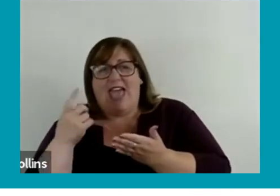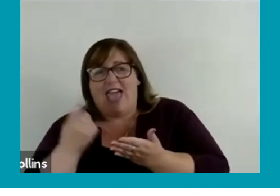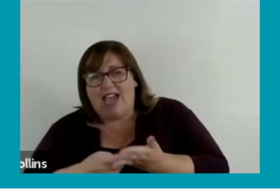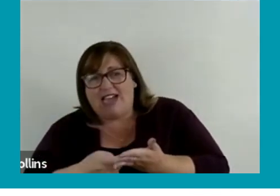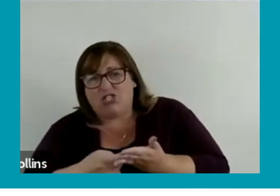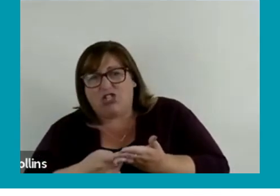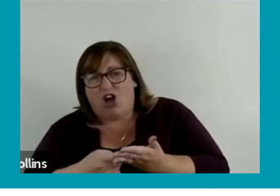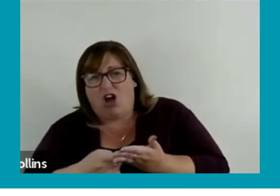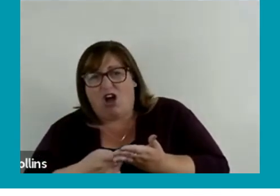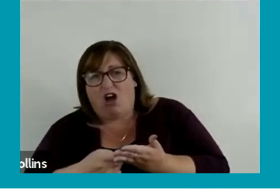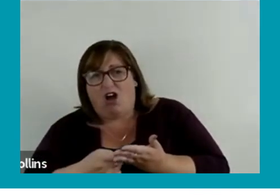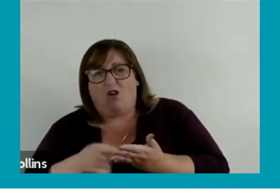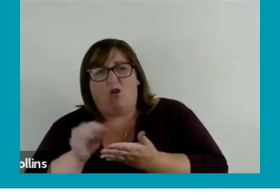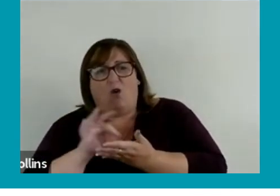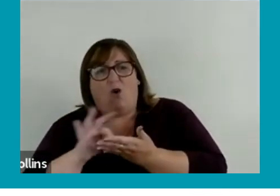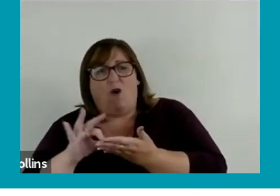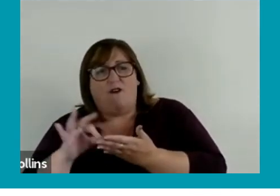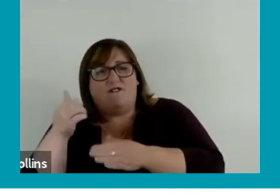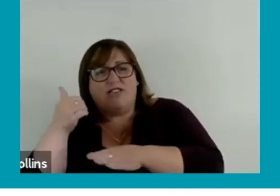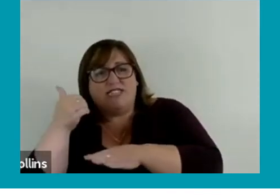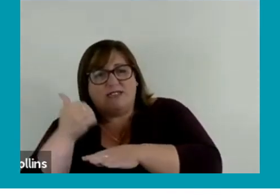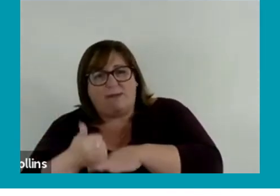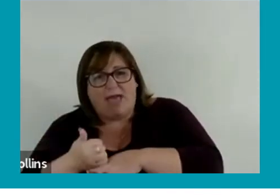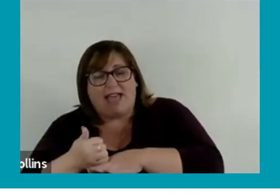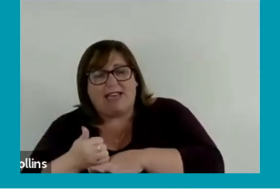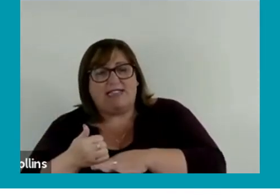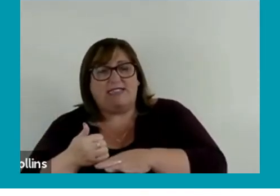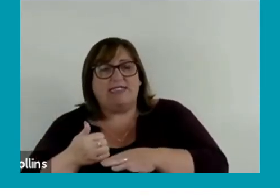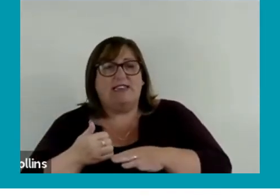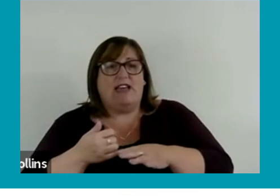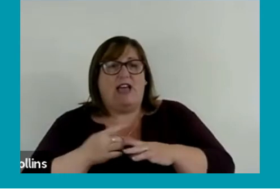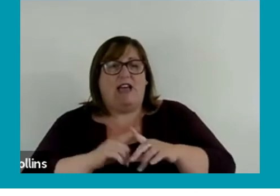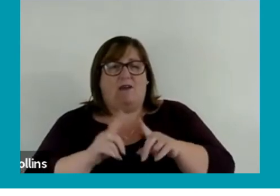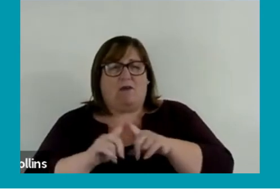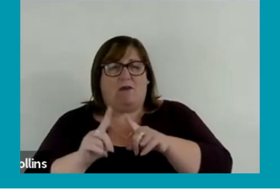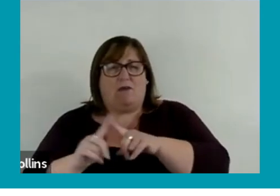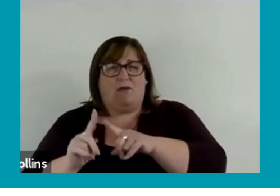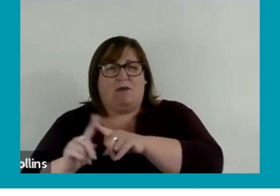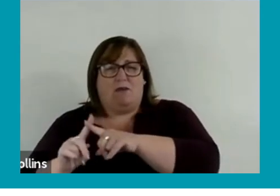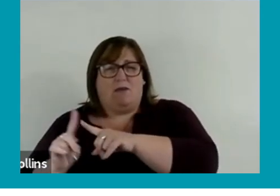more office based administratively based has career qualifications nothing to do with food